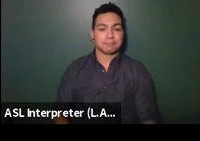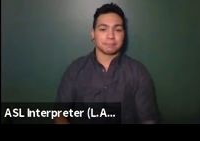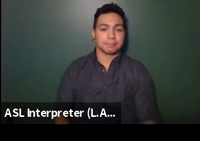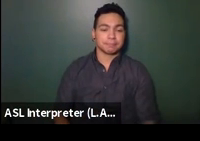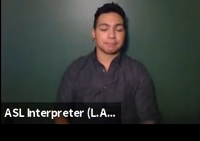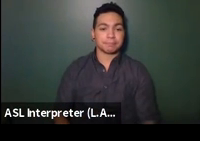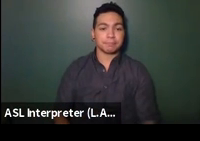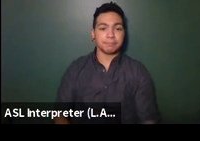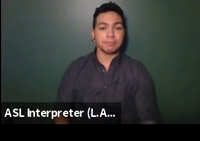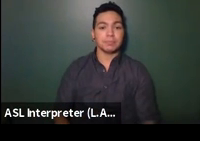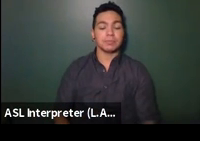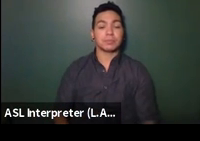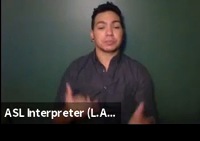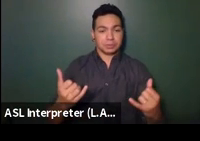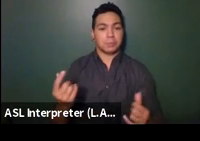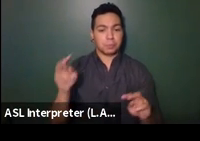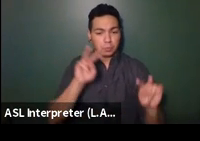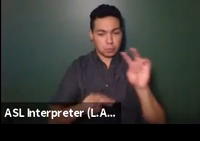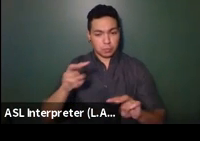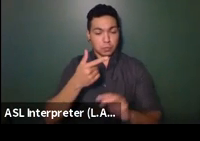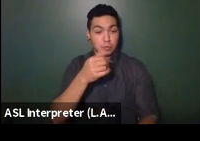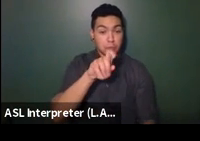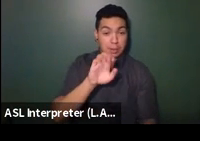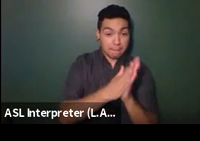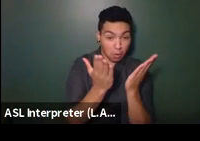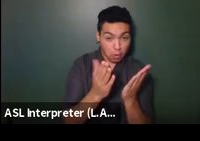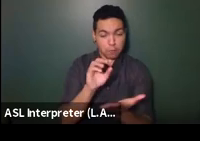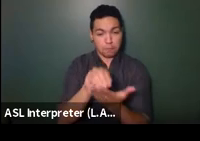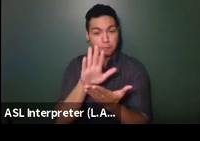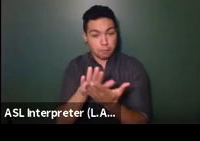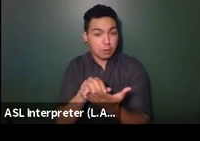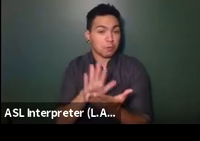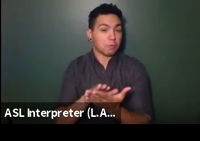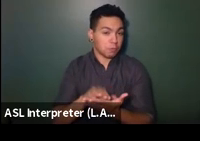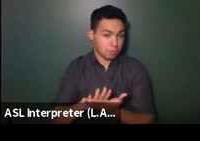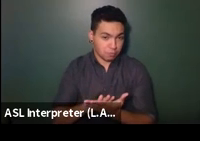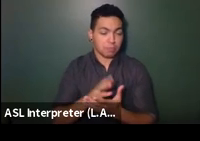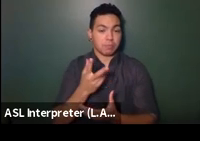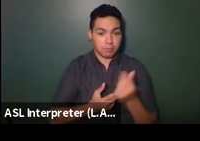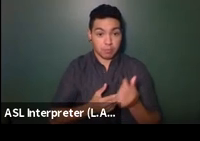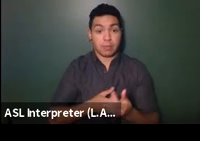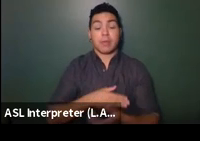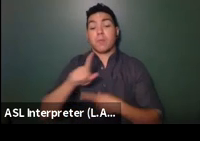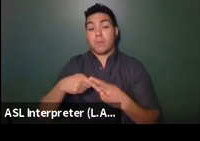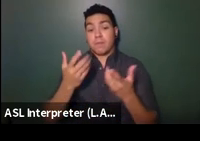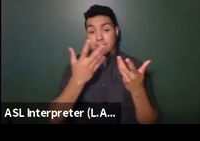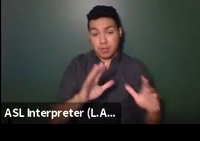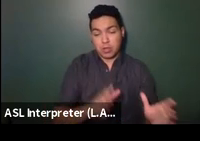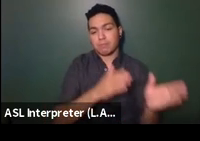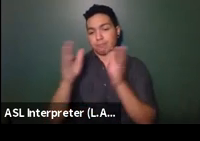ESD 189 - Amy Colburn: So let's look at the great book and record keeping first and then we'll end today with communication. So in school AG